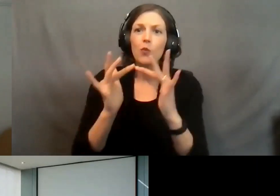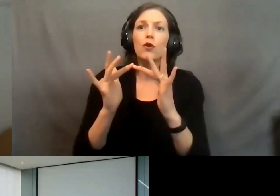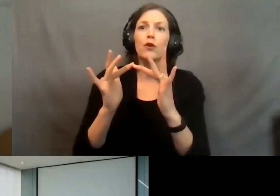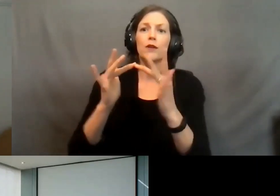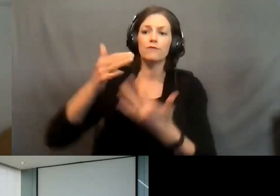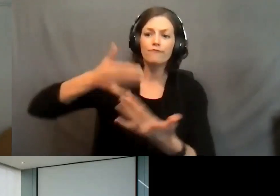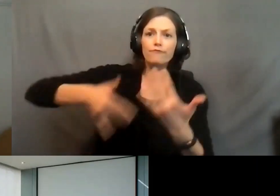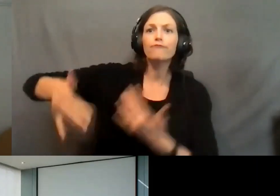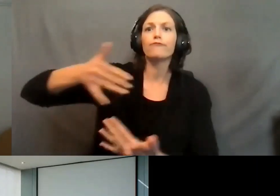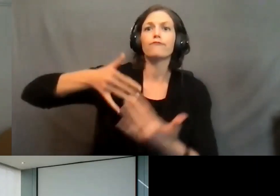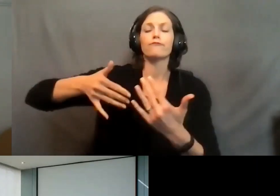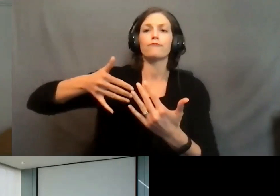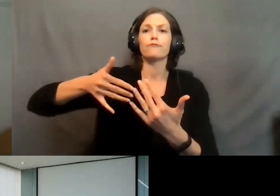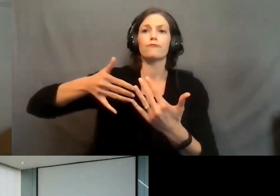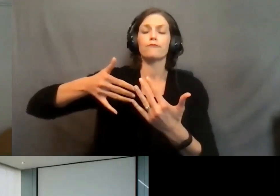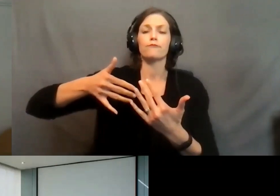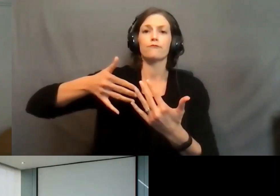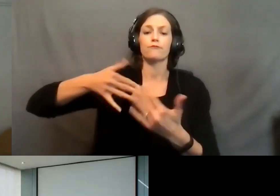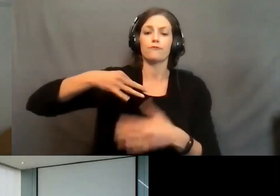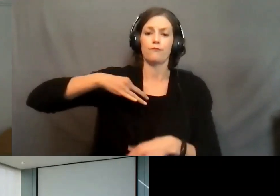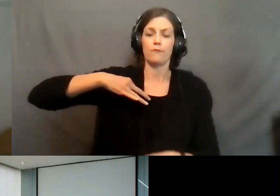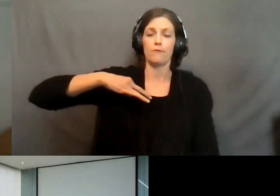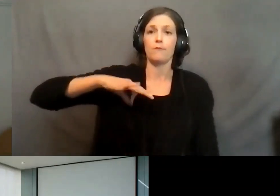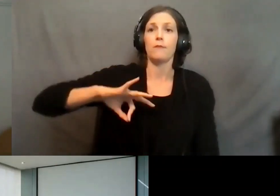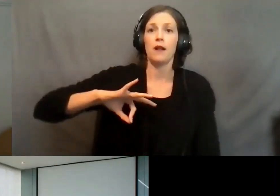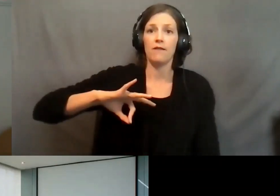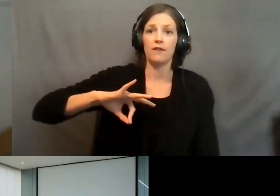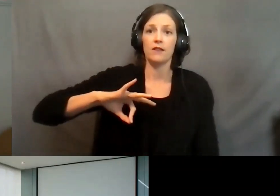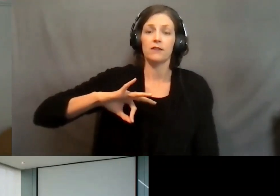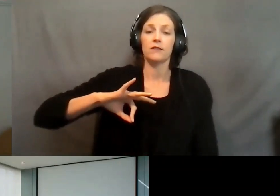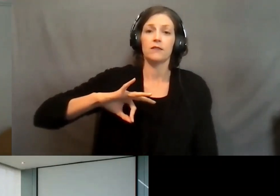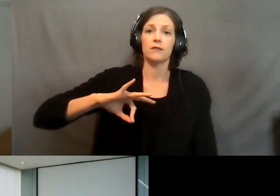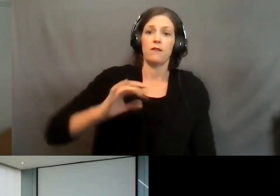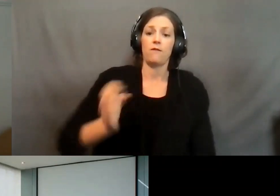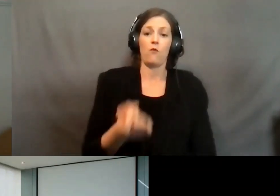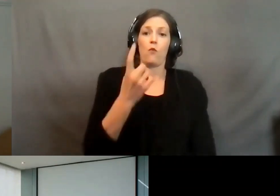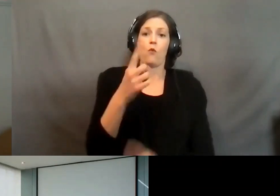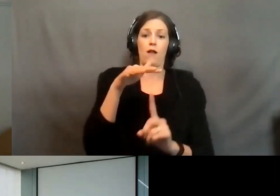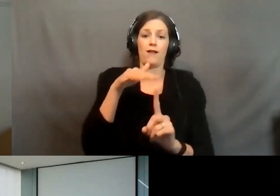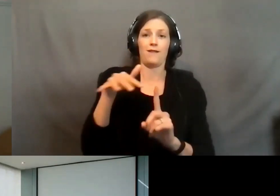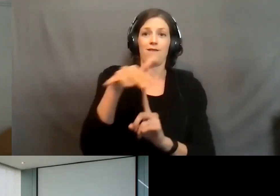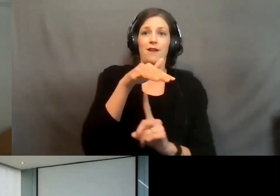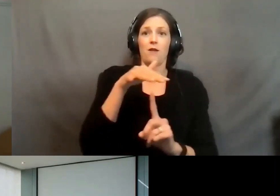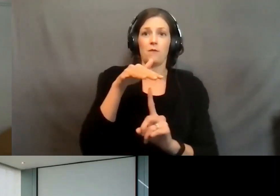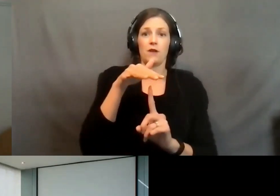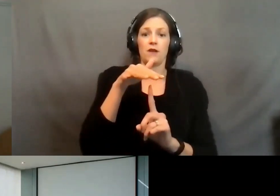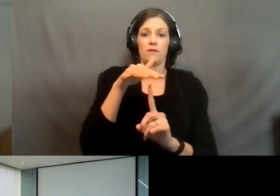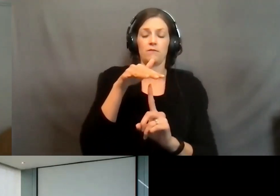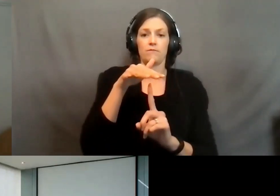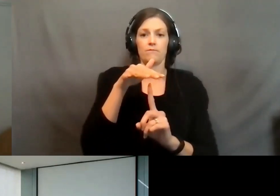to the benefit of being 12:05:02 in a single environment with a , essentially one entry 12:05:05 point